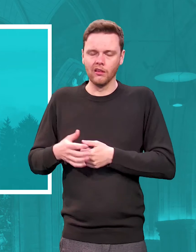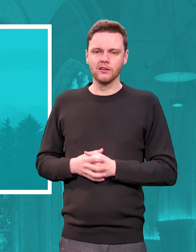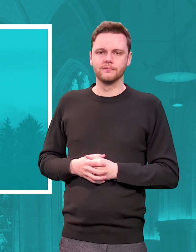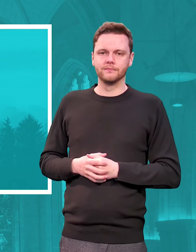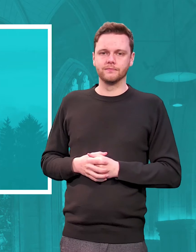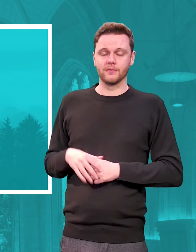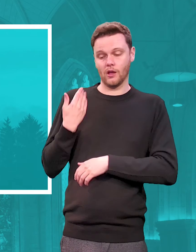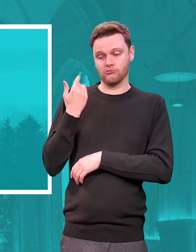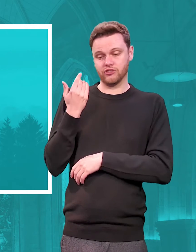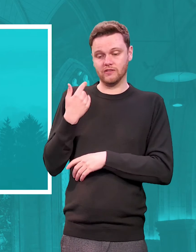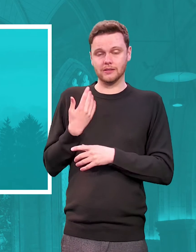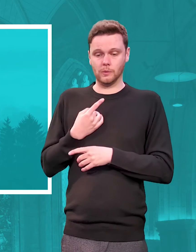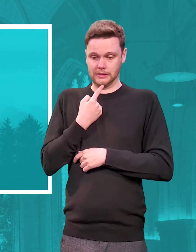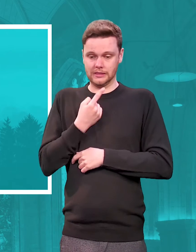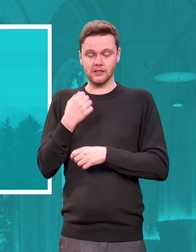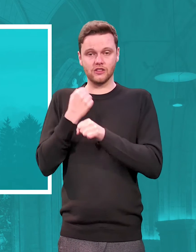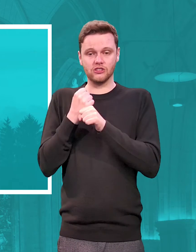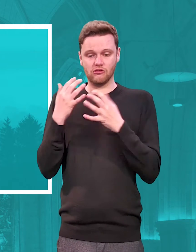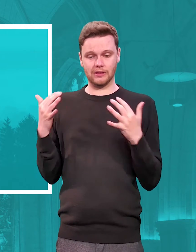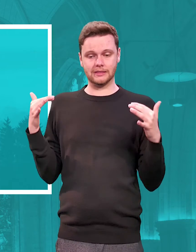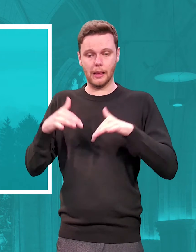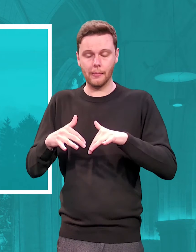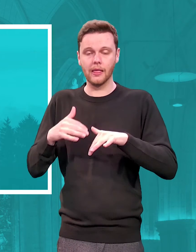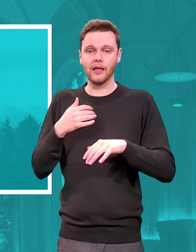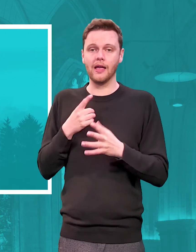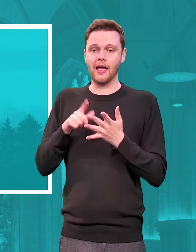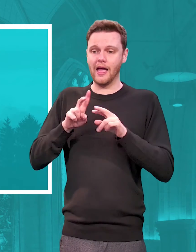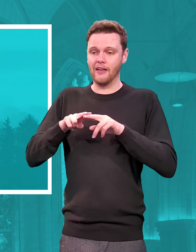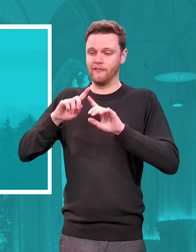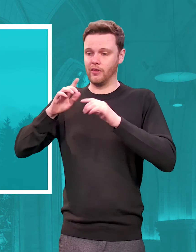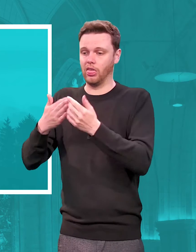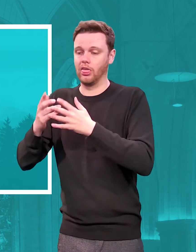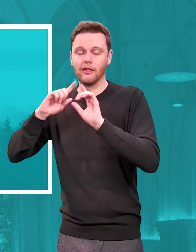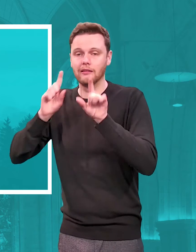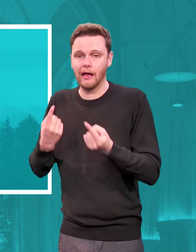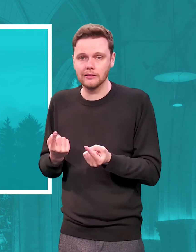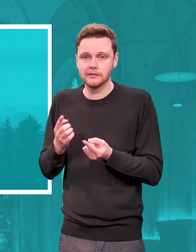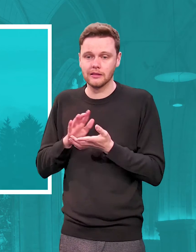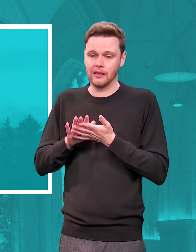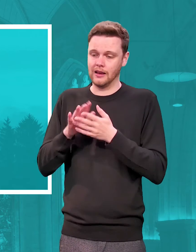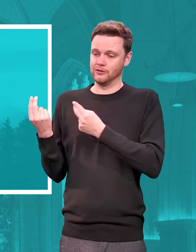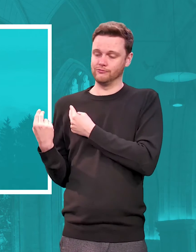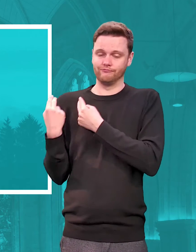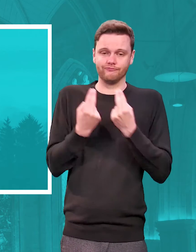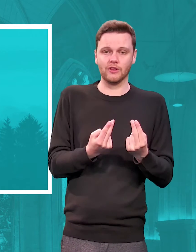that if matters cannot be resolved then we may have to resort to the less than ideal option of transferring the church's property assets